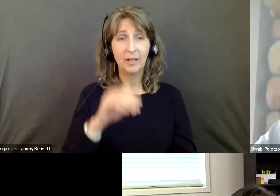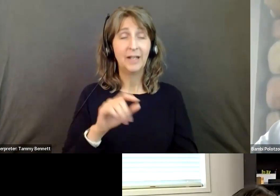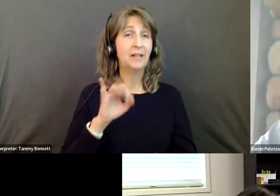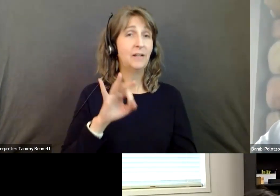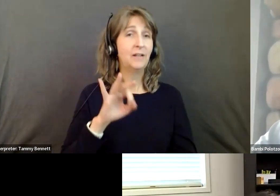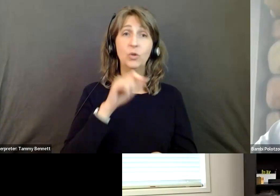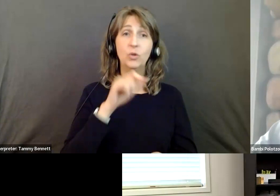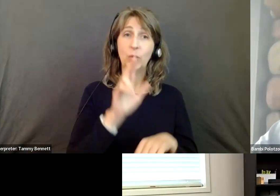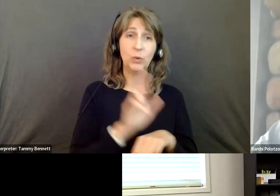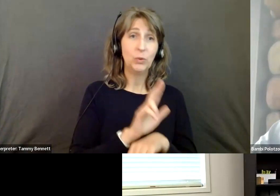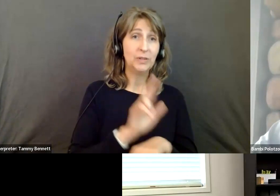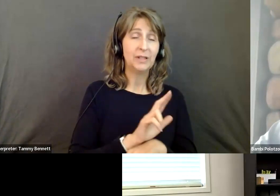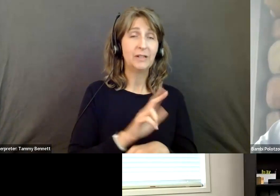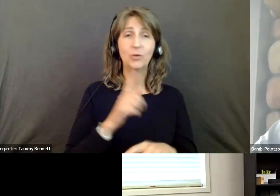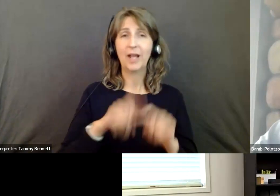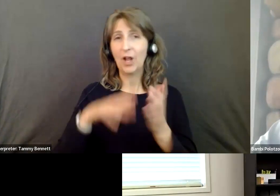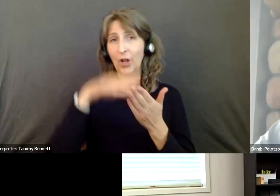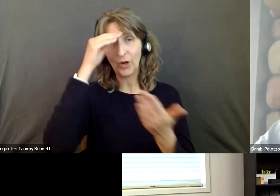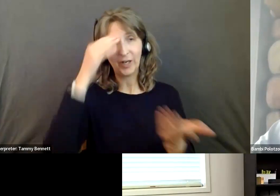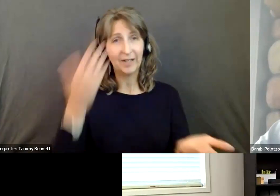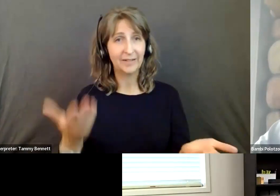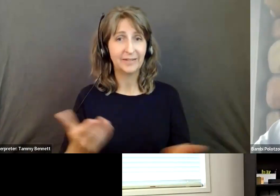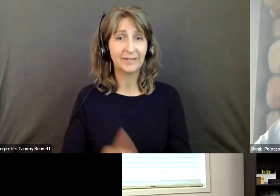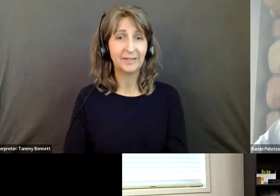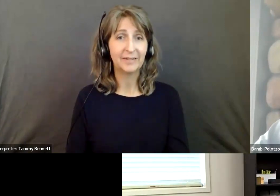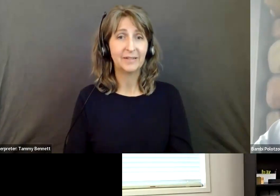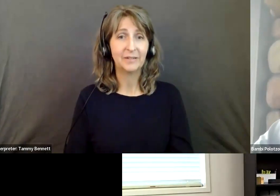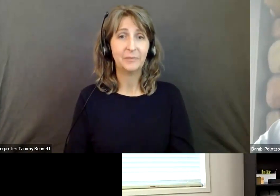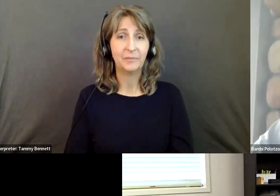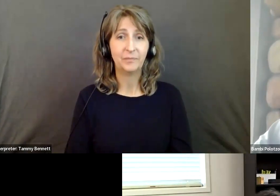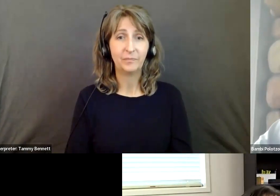So, I'm not sure if you address how to use.